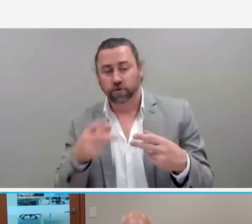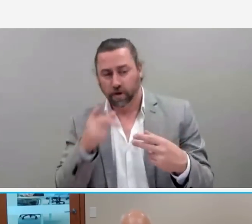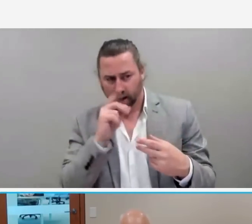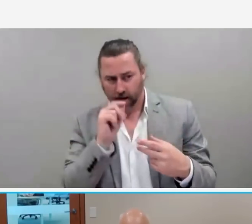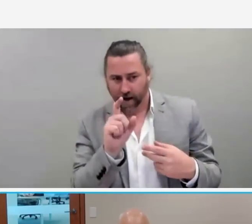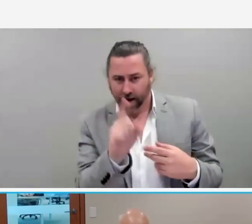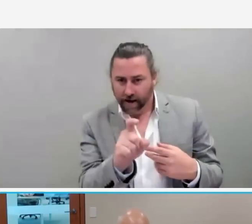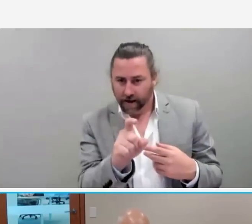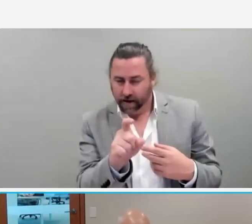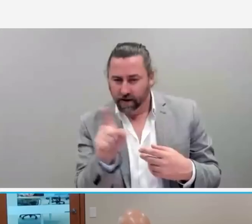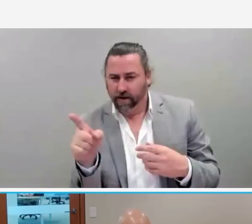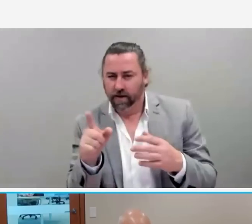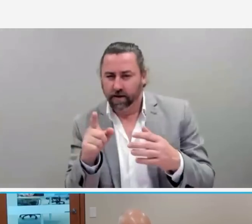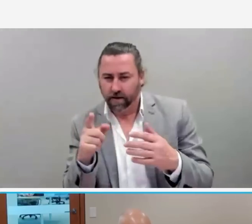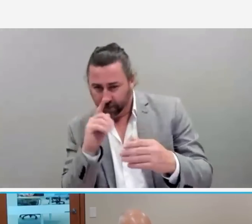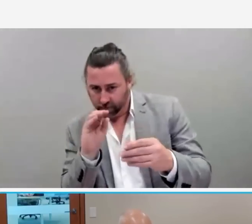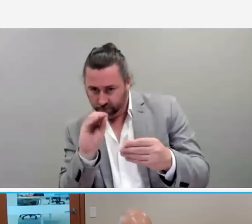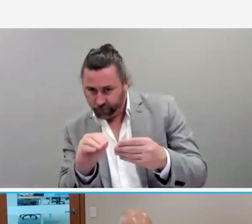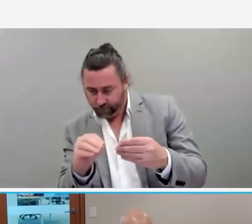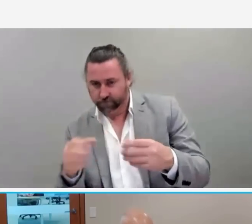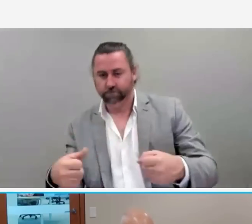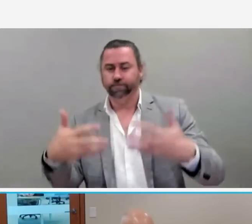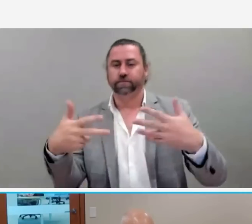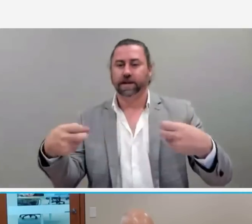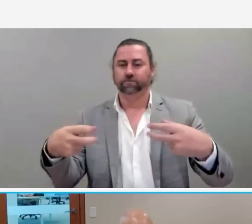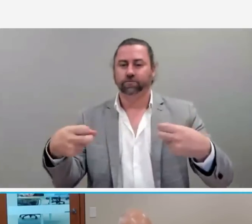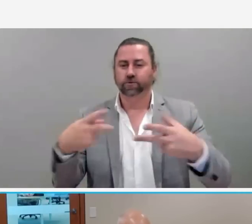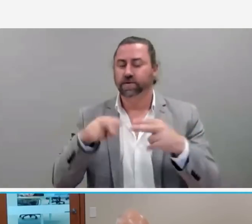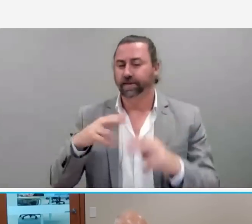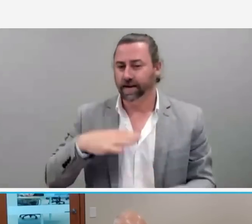event reminder would have included that you can use to get those.